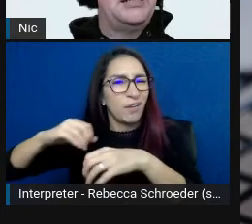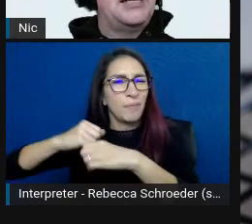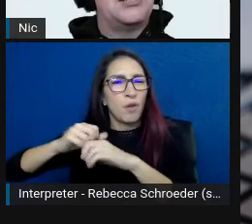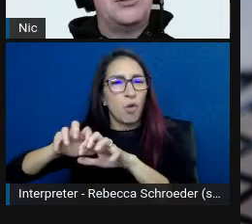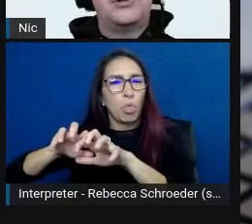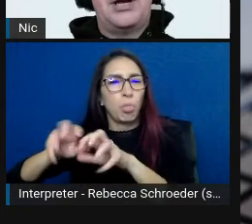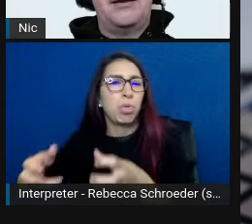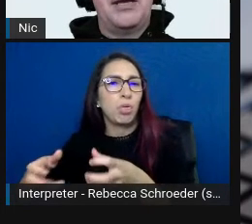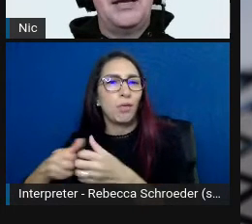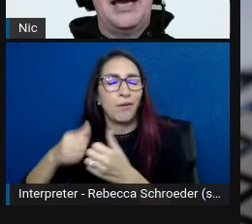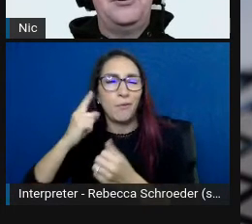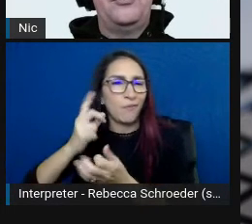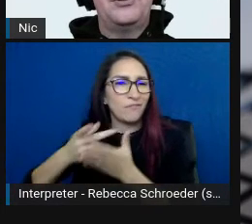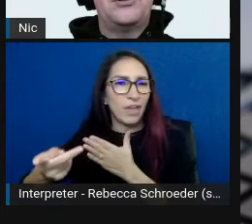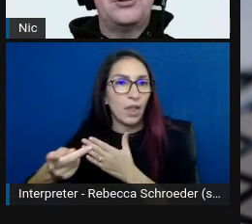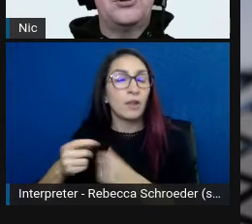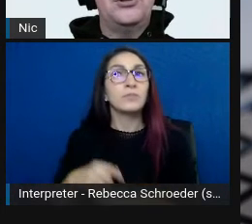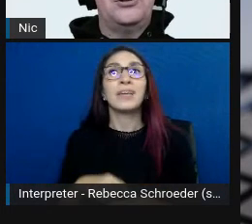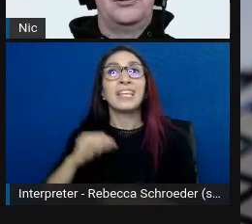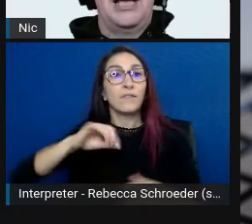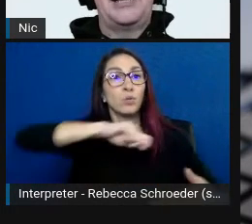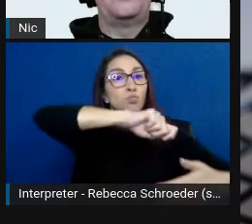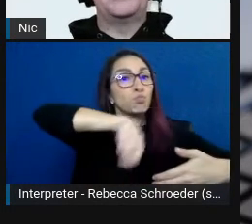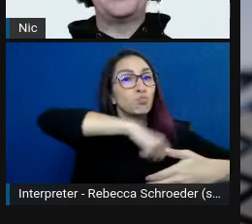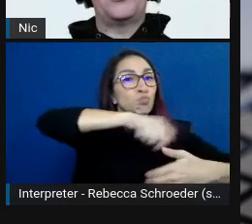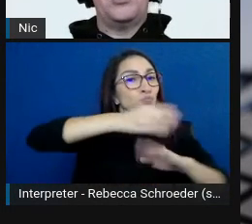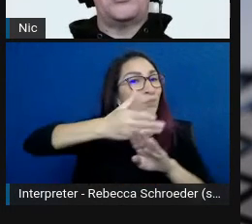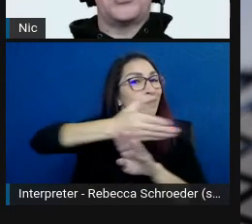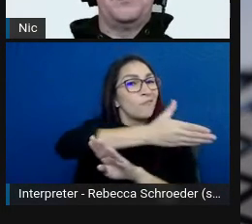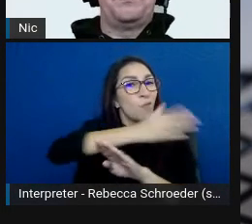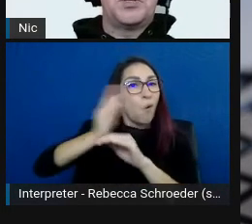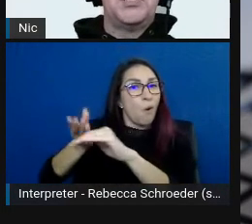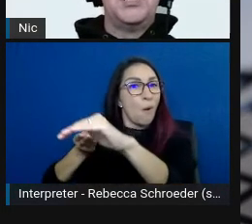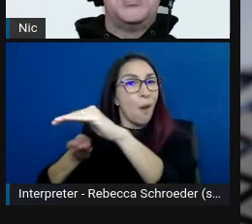it takes no time and the results are good at no extra cost.